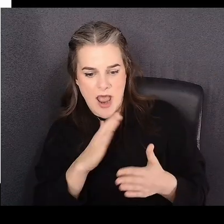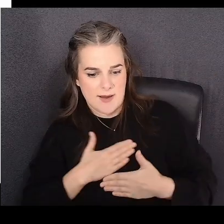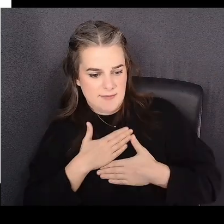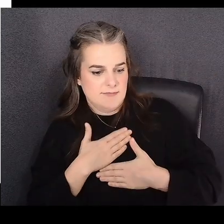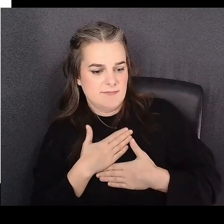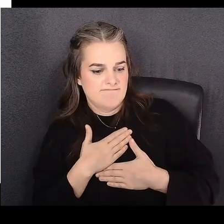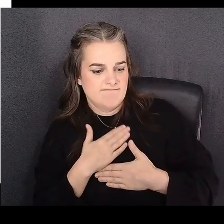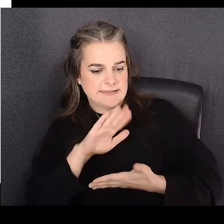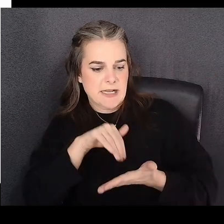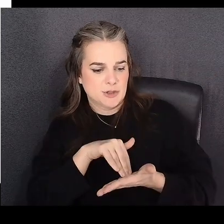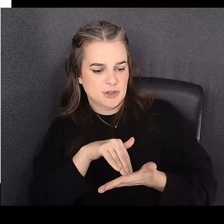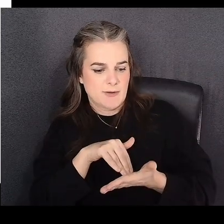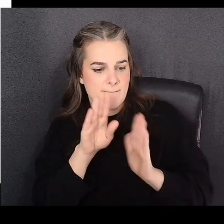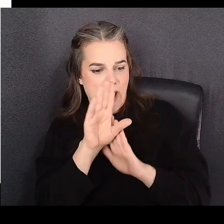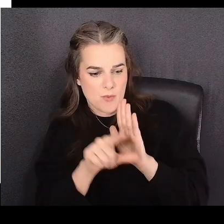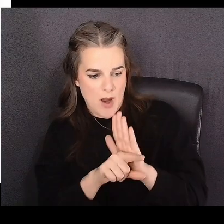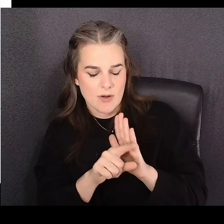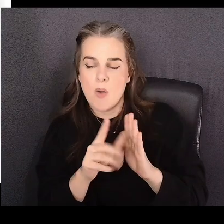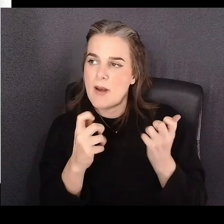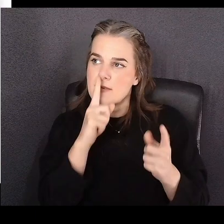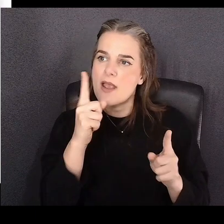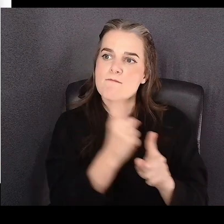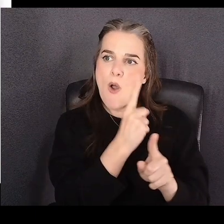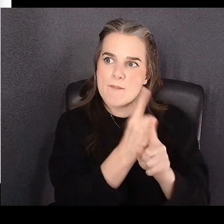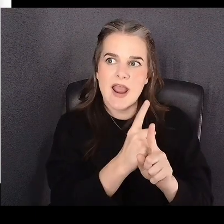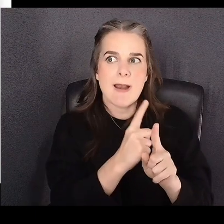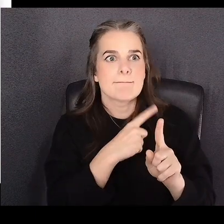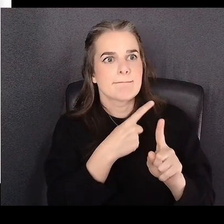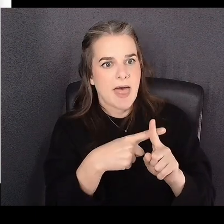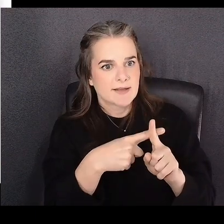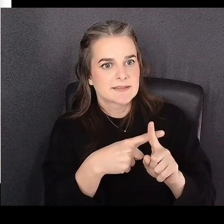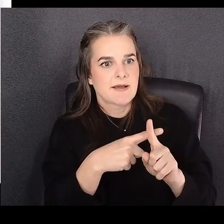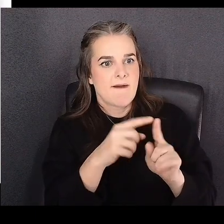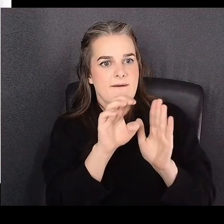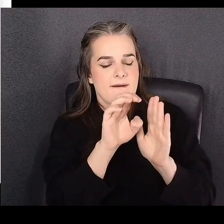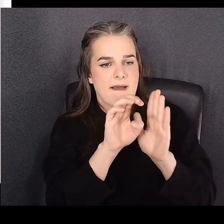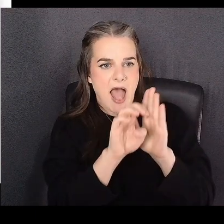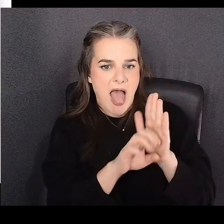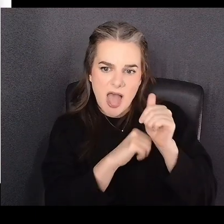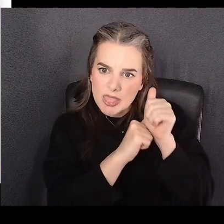being appropriate and ethical with what we're recommending, but also something that will be helpful